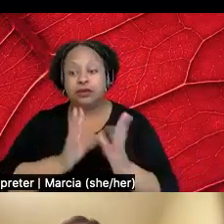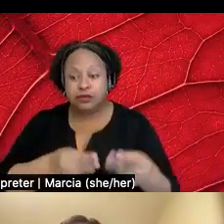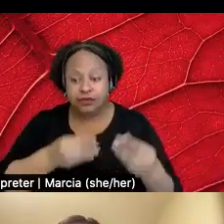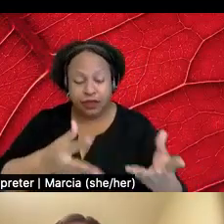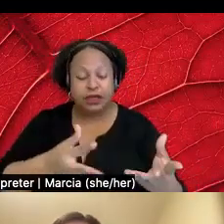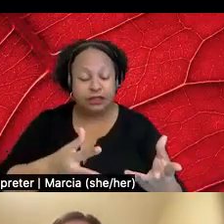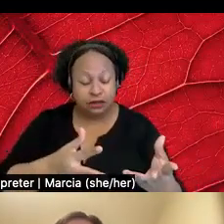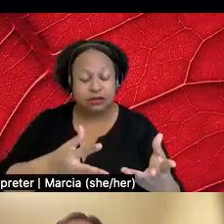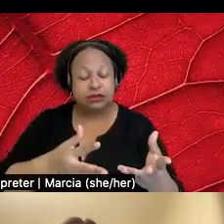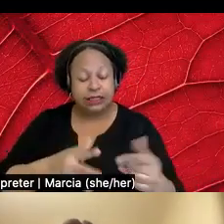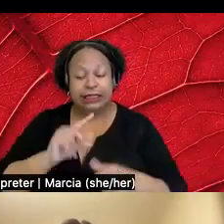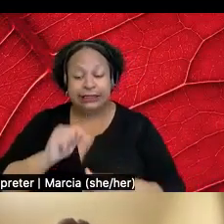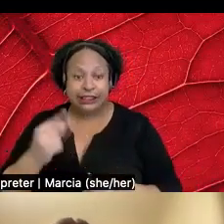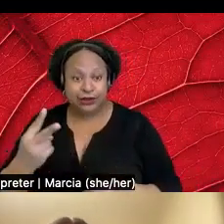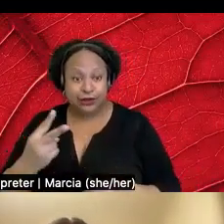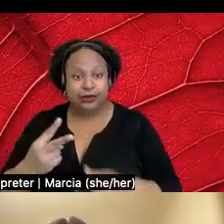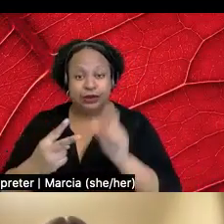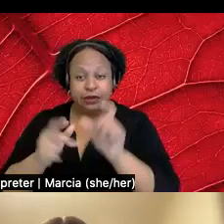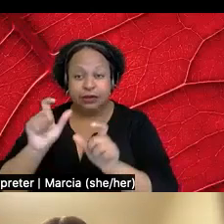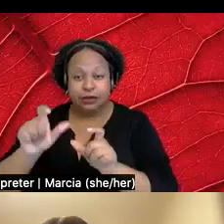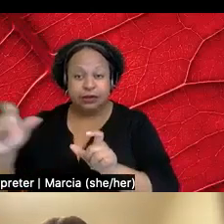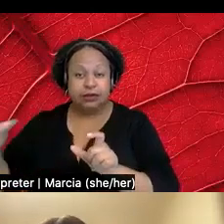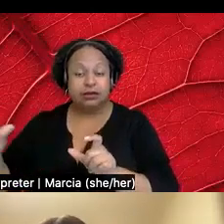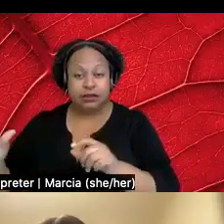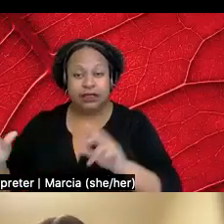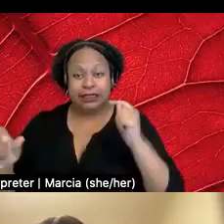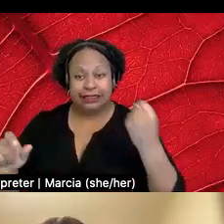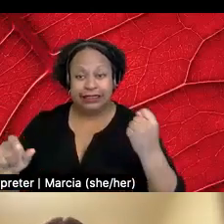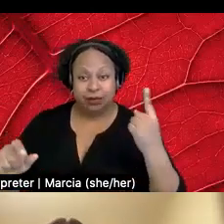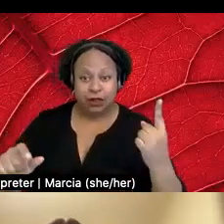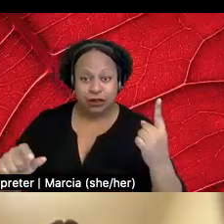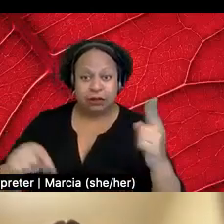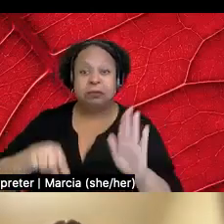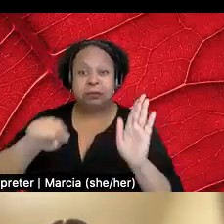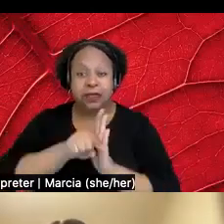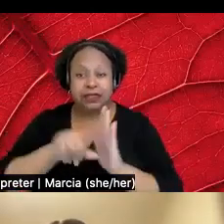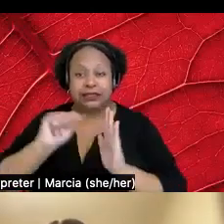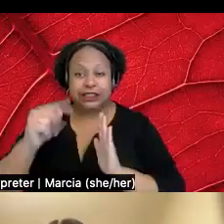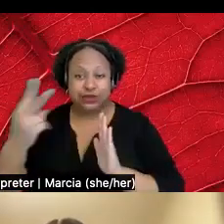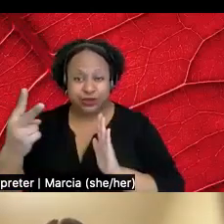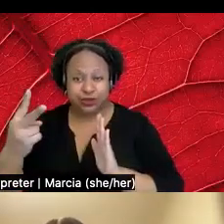The next two columns are subtracting T1 from T2. So, we get an overall change.